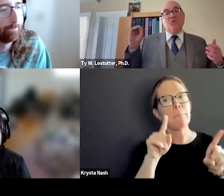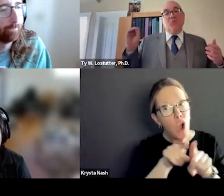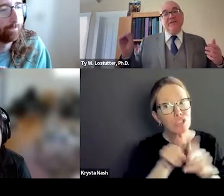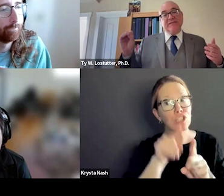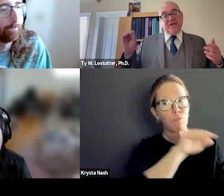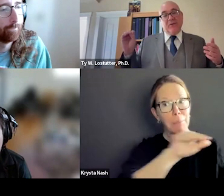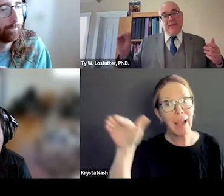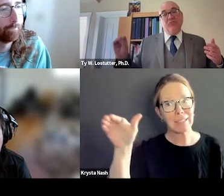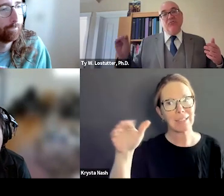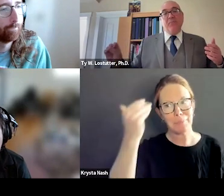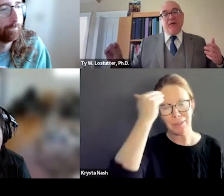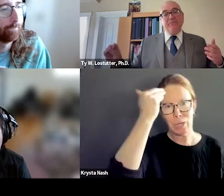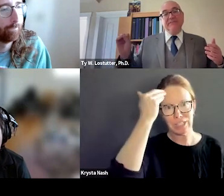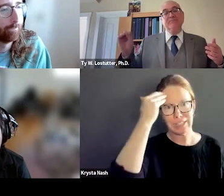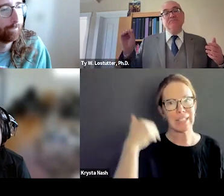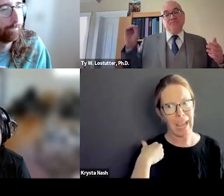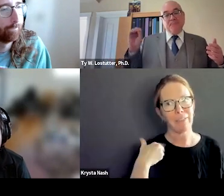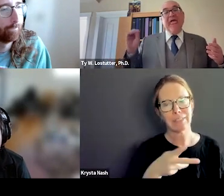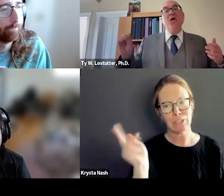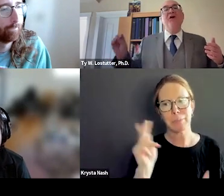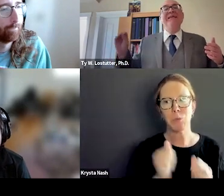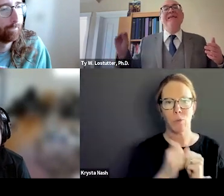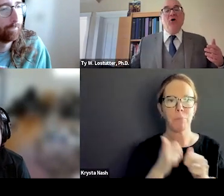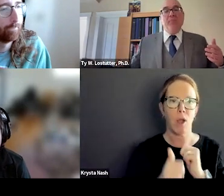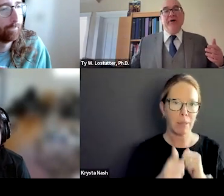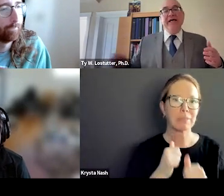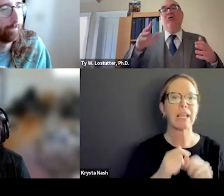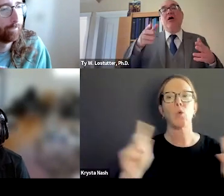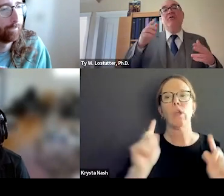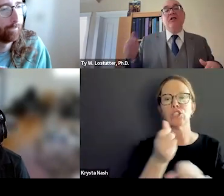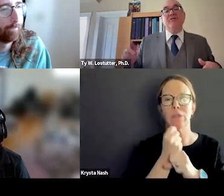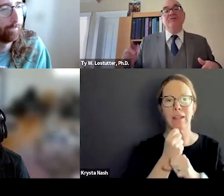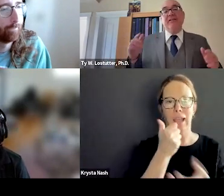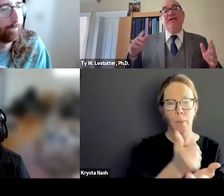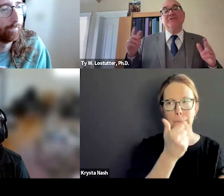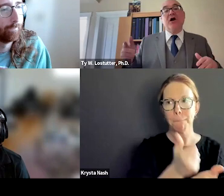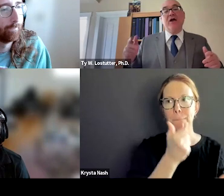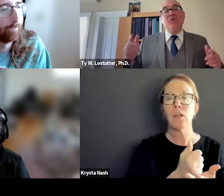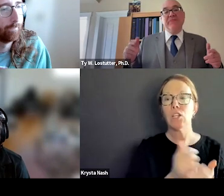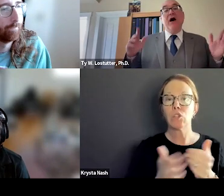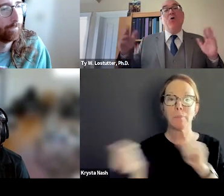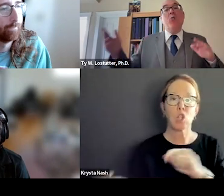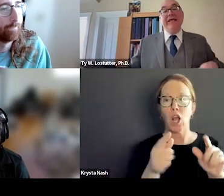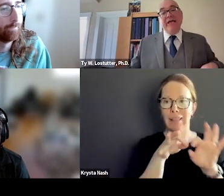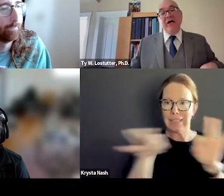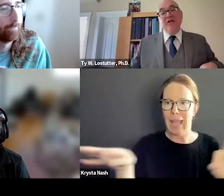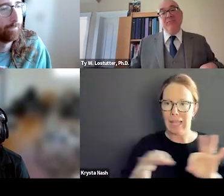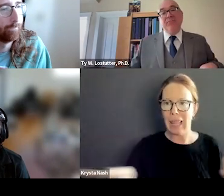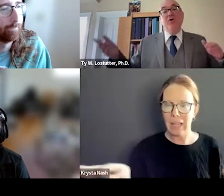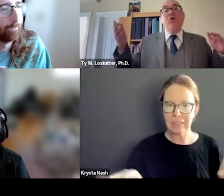there is awareness, that there are people who have problems and where to get help. And so almost all of those taglines are caught with A18 hundred number